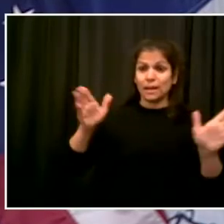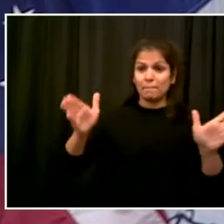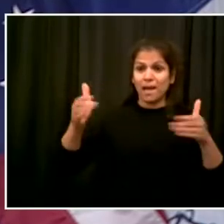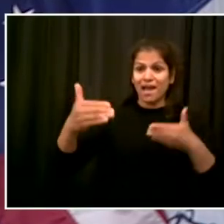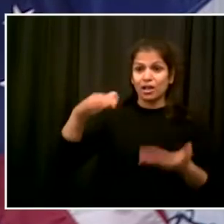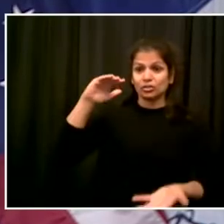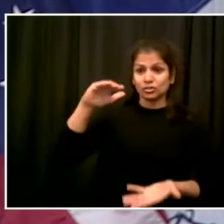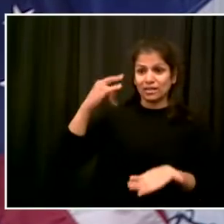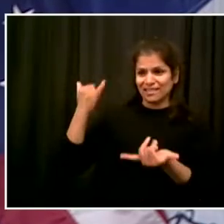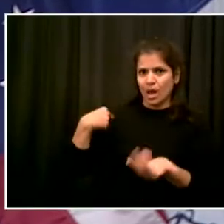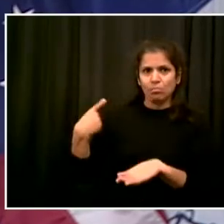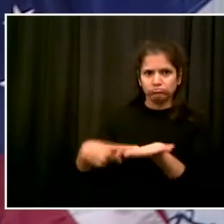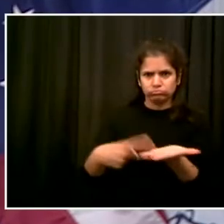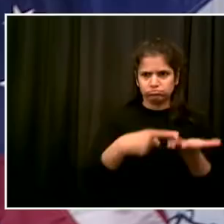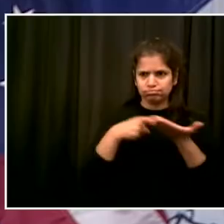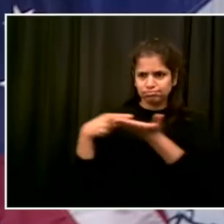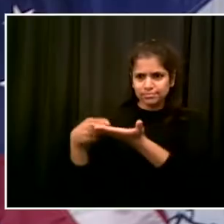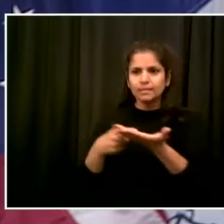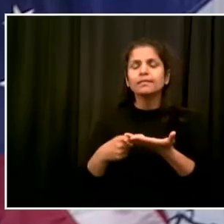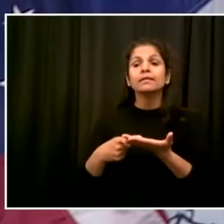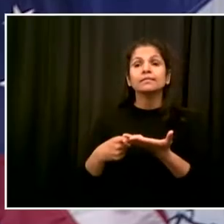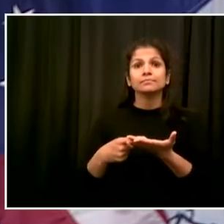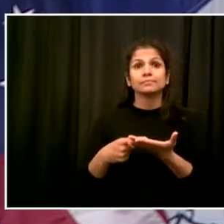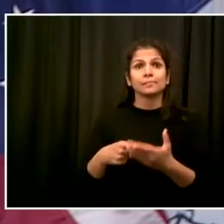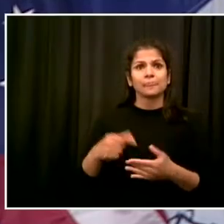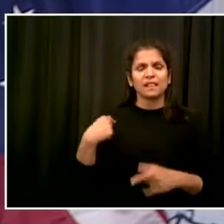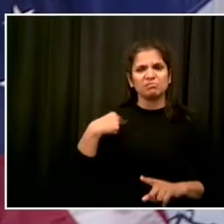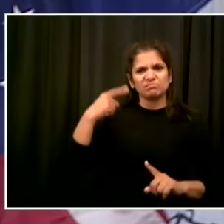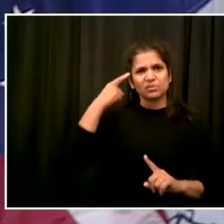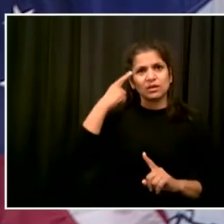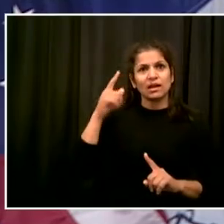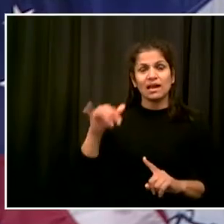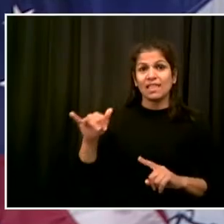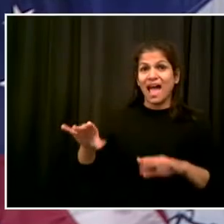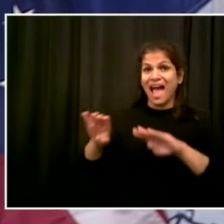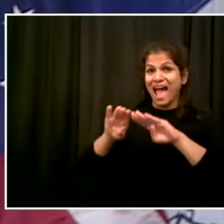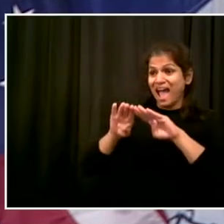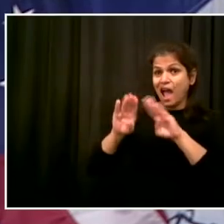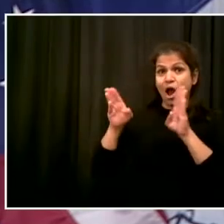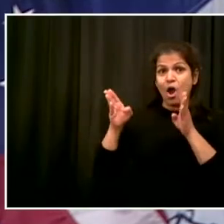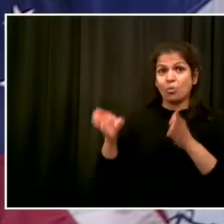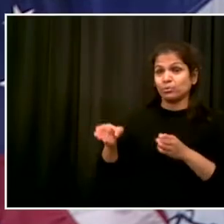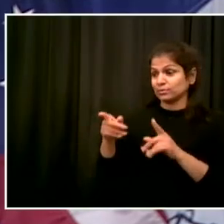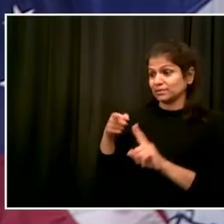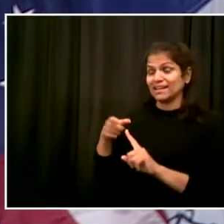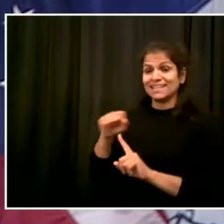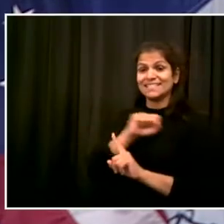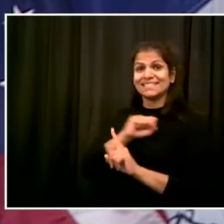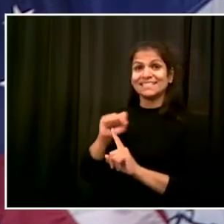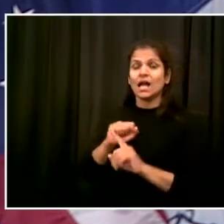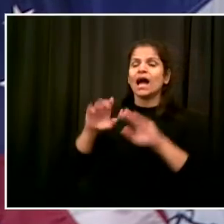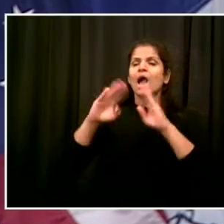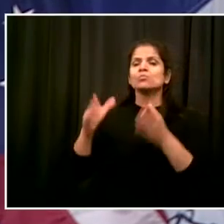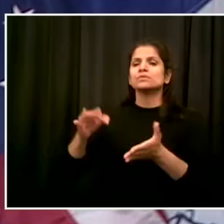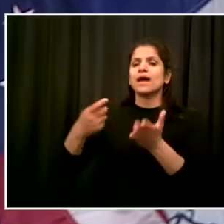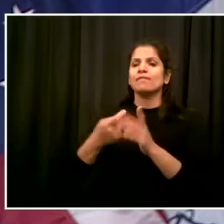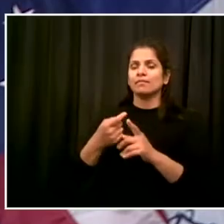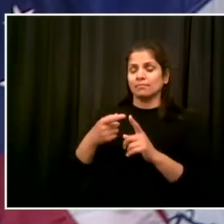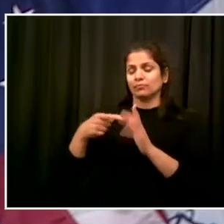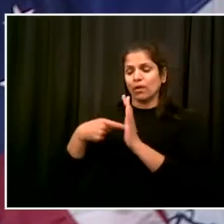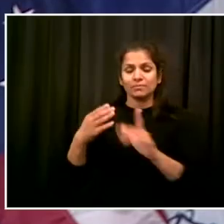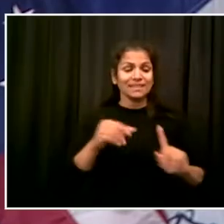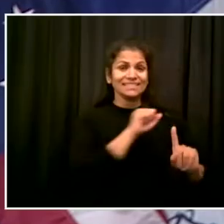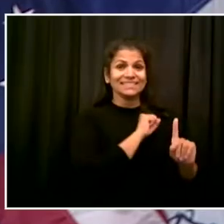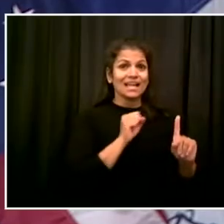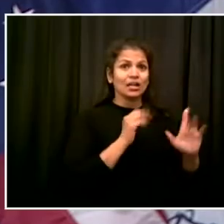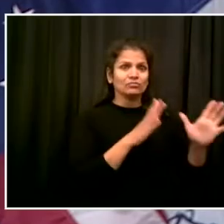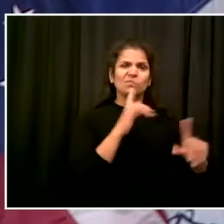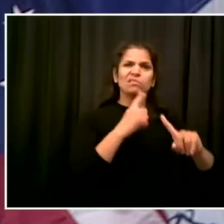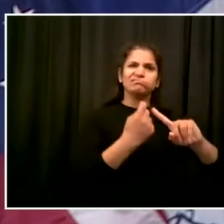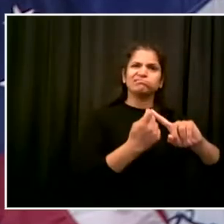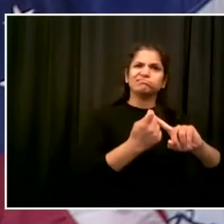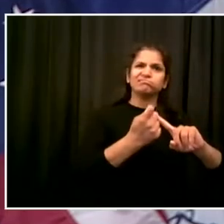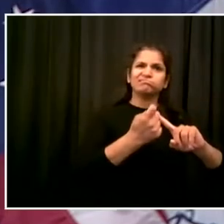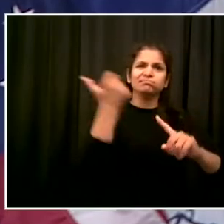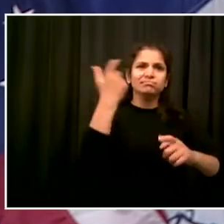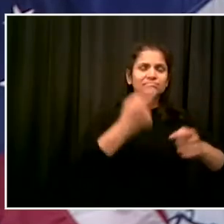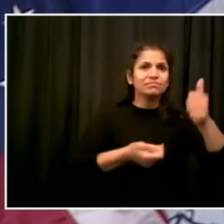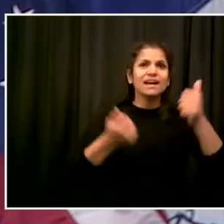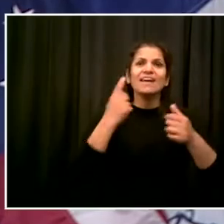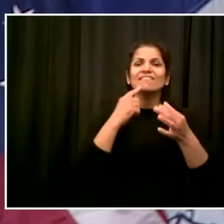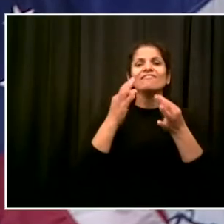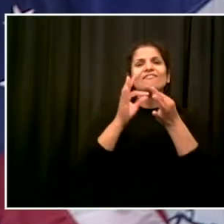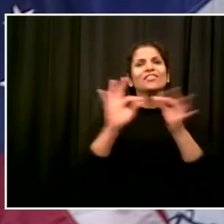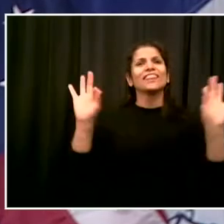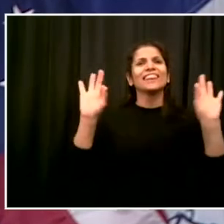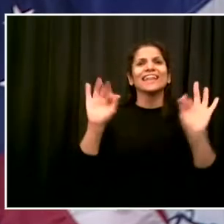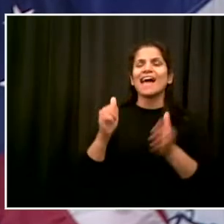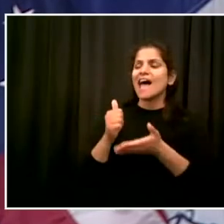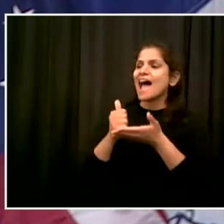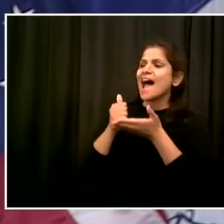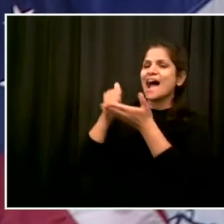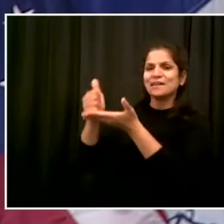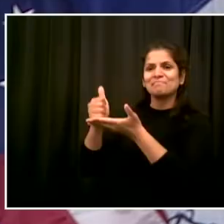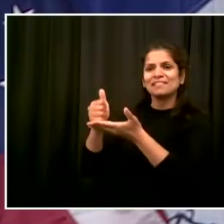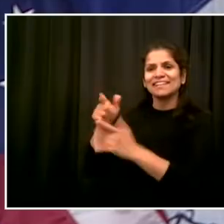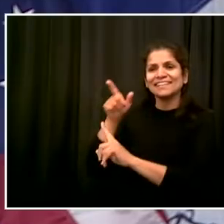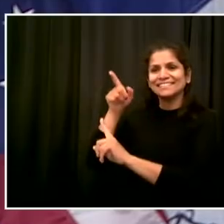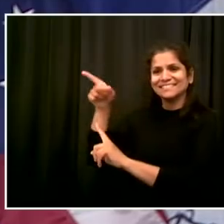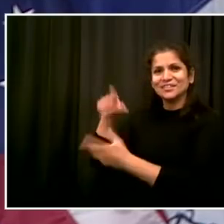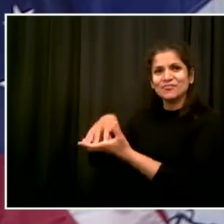FAIR SHARE OF